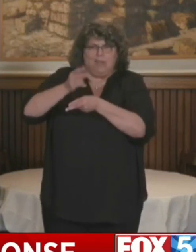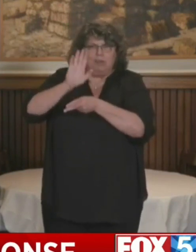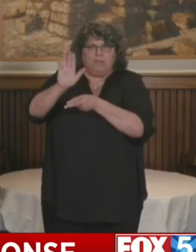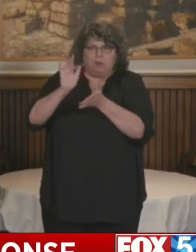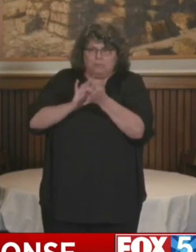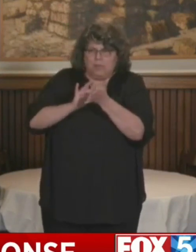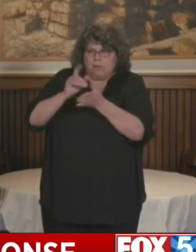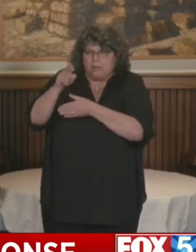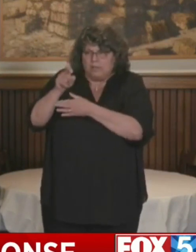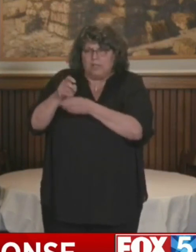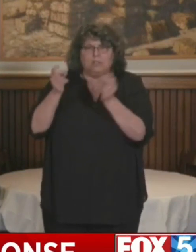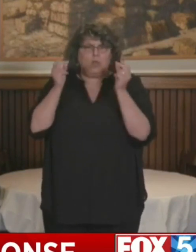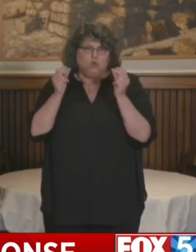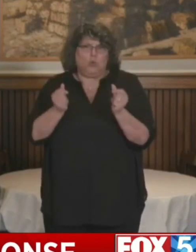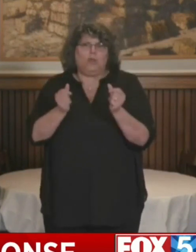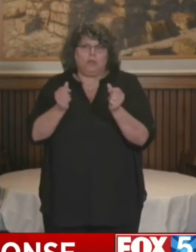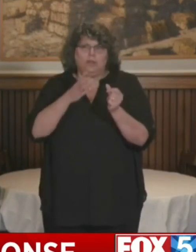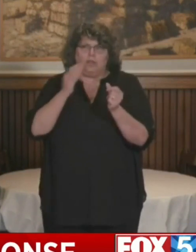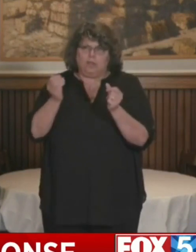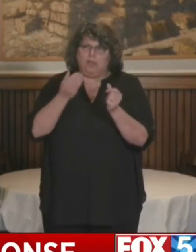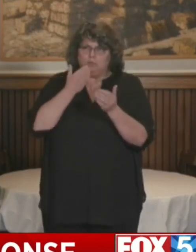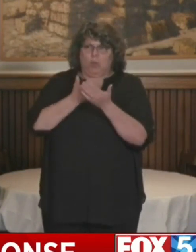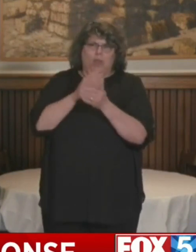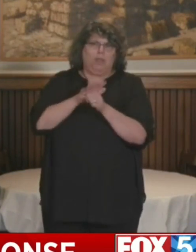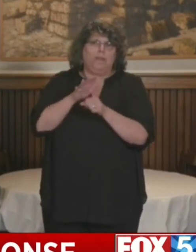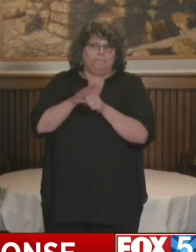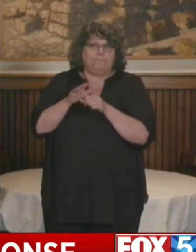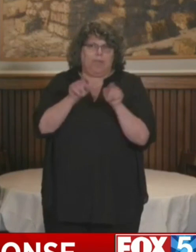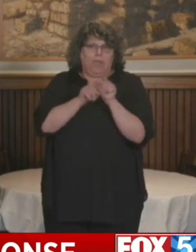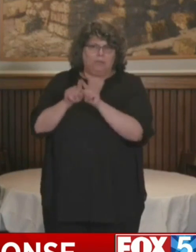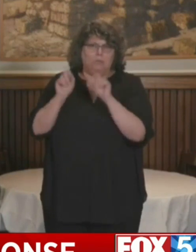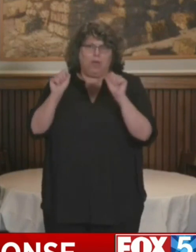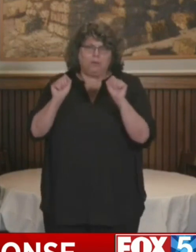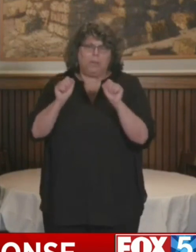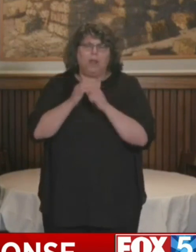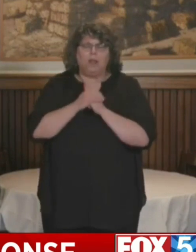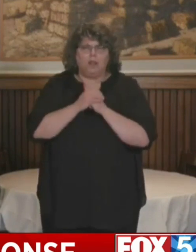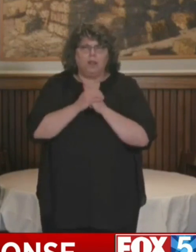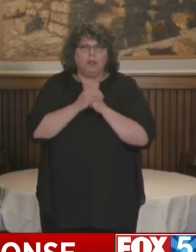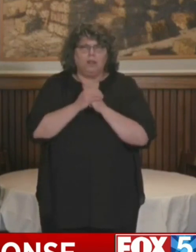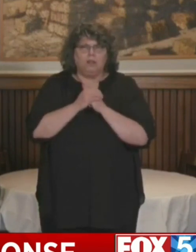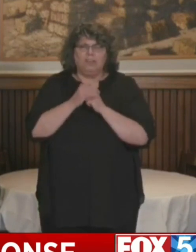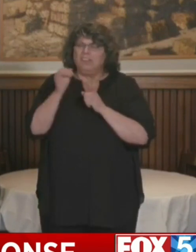TO MEET THE NEEDS OF THE RESIDENTS IN THEIR COUNTIES TO MAKE SURE THAT WE SERVE THEIR